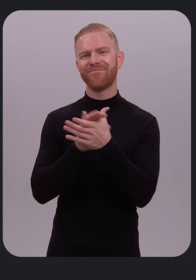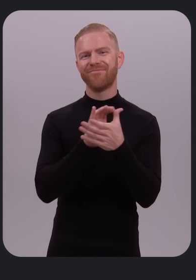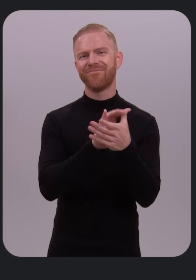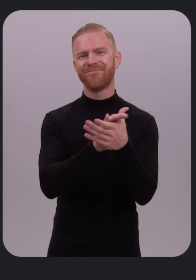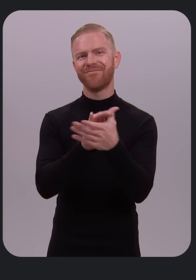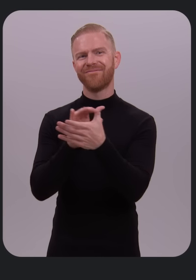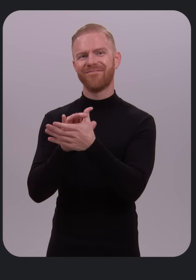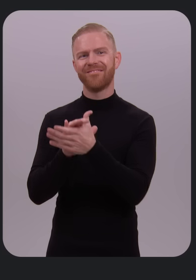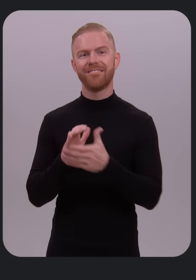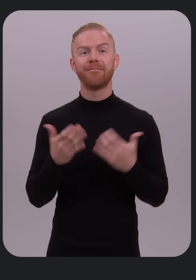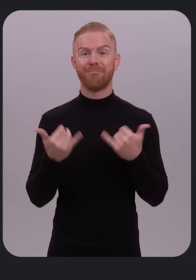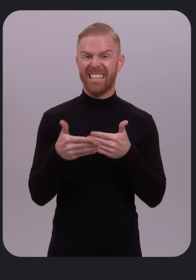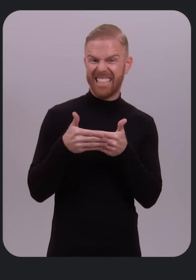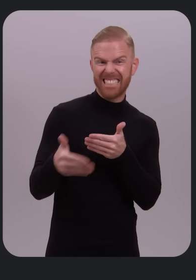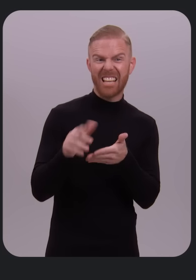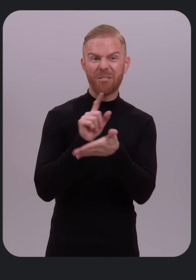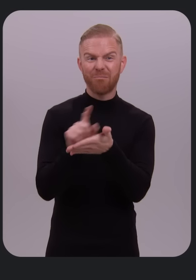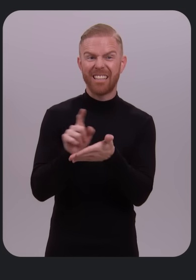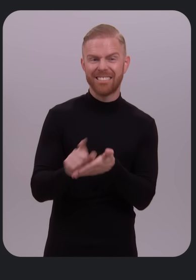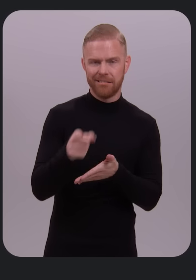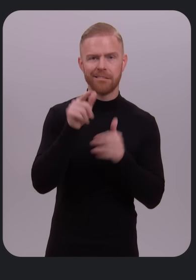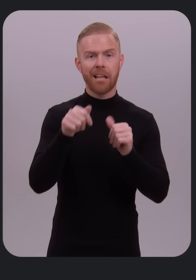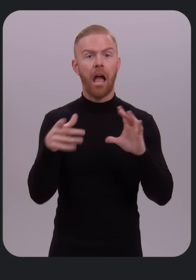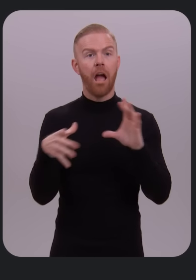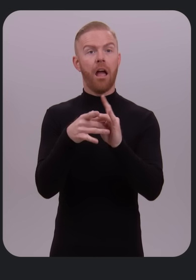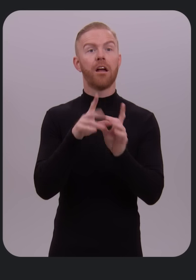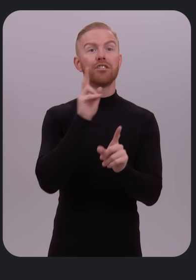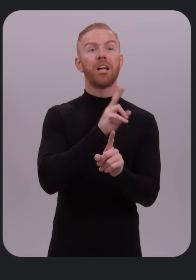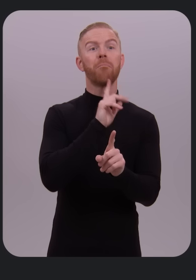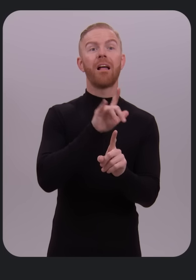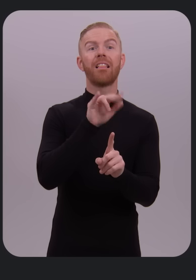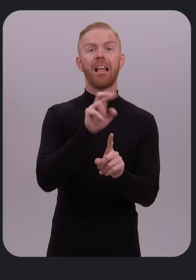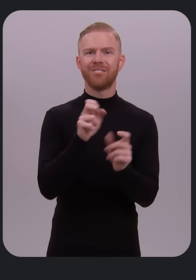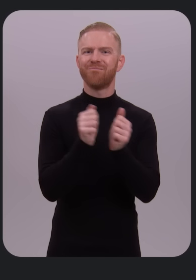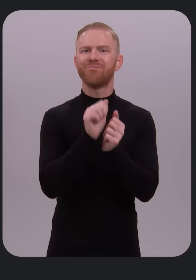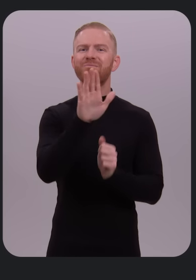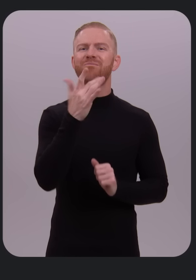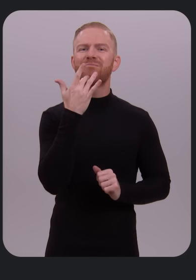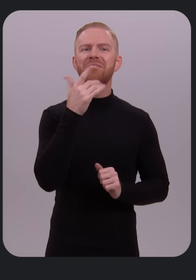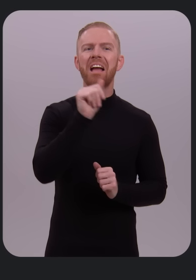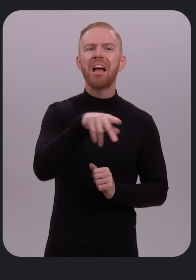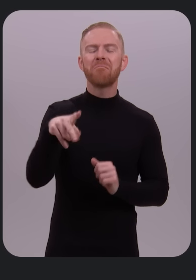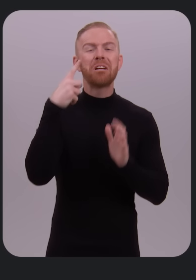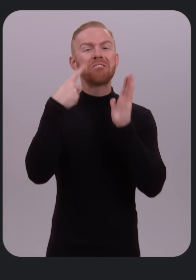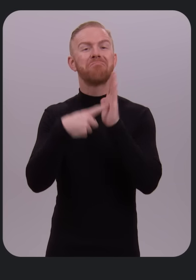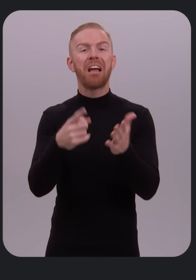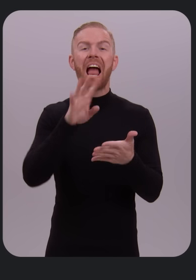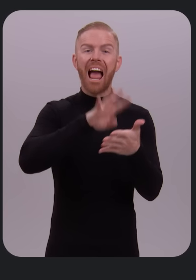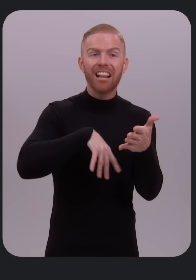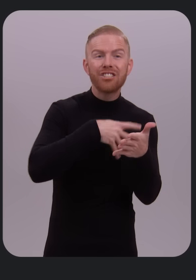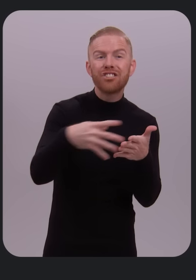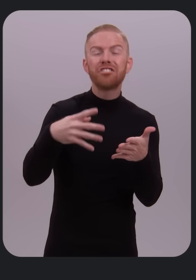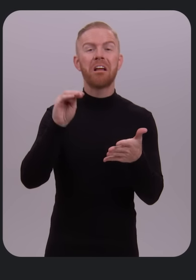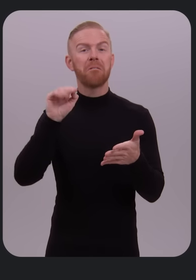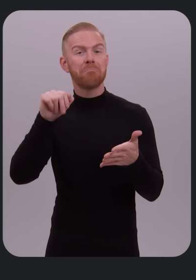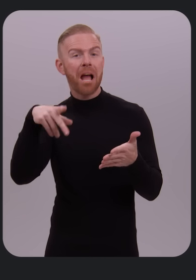And in the coming weeks, you'll be able to connect Gemini Live to some of your favorite apps, like Calendar, Maps, Keep, Tasks.